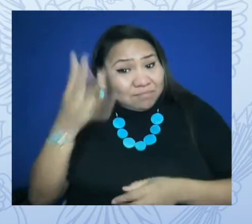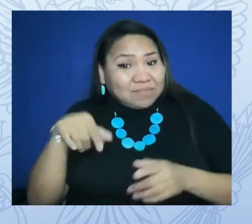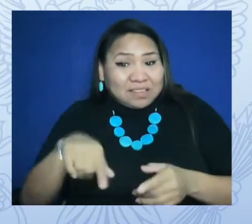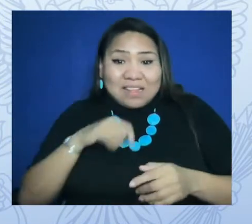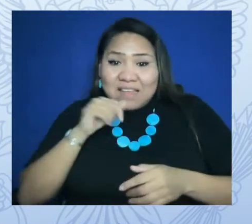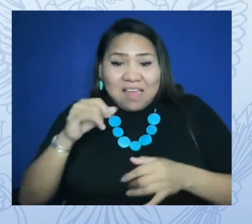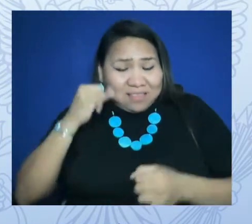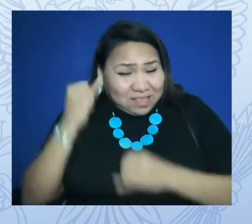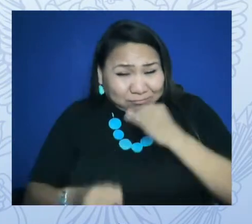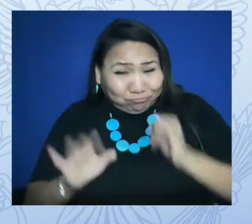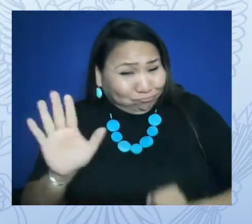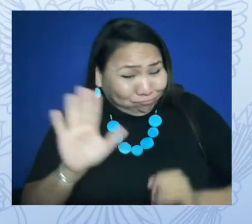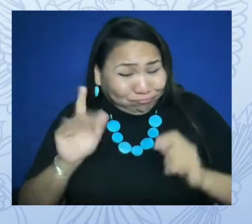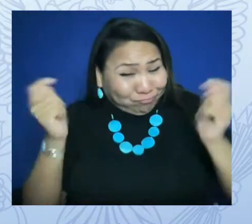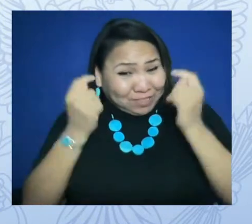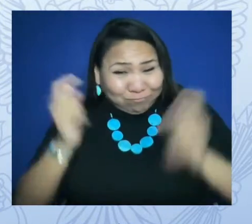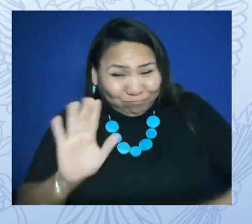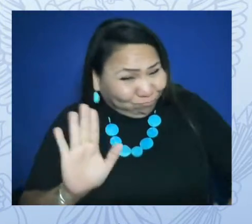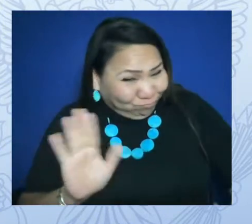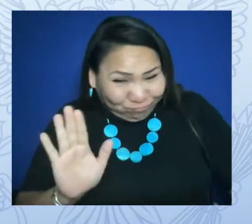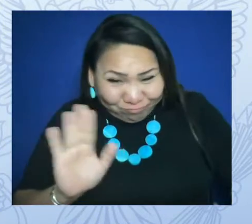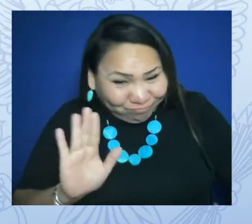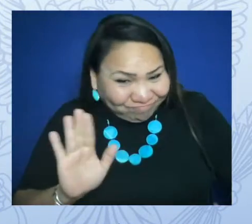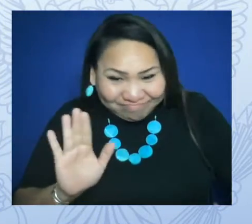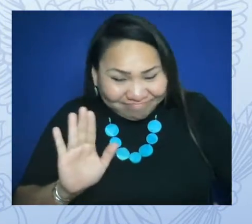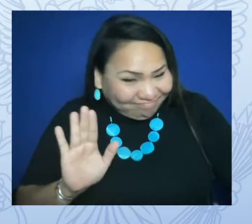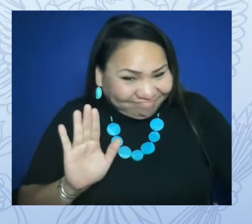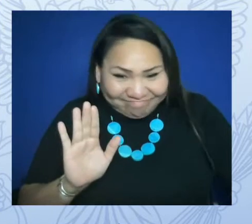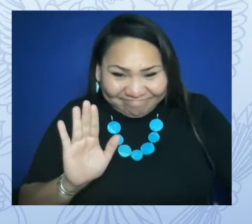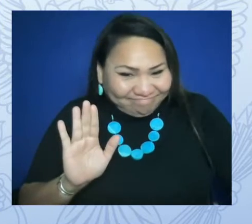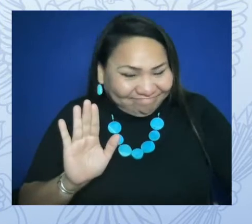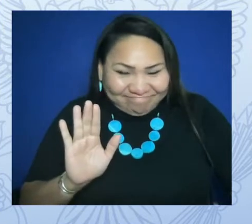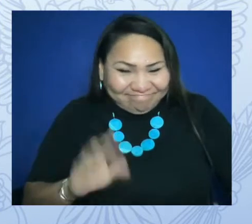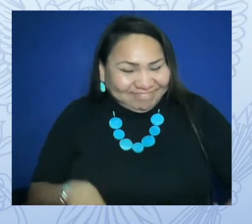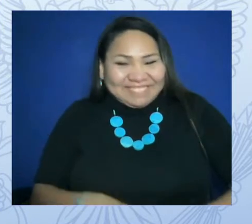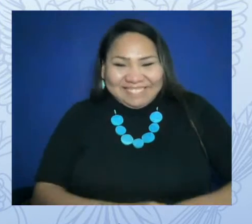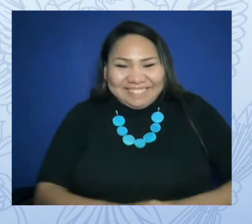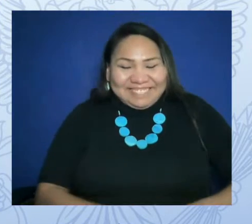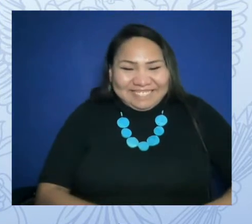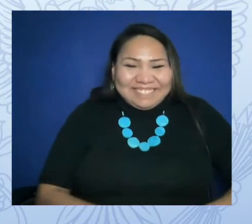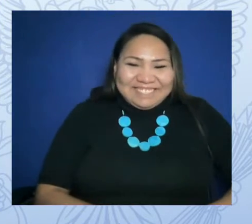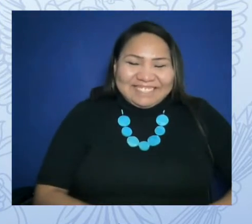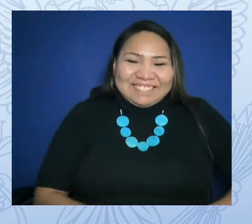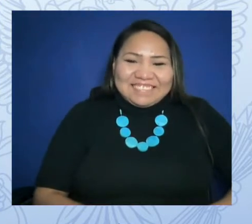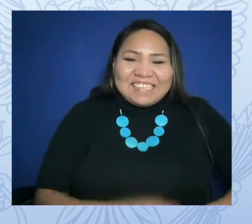In fact, we celebrate indigenous culture